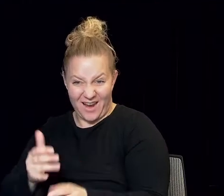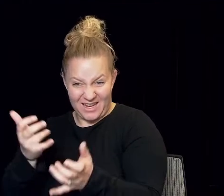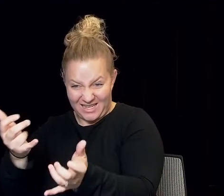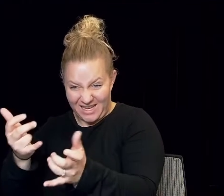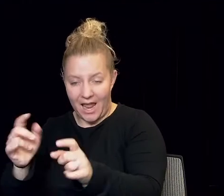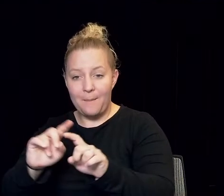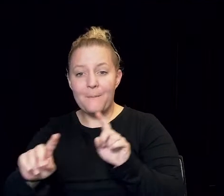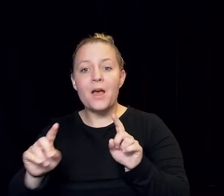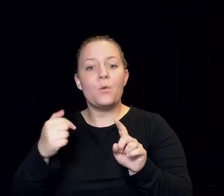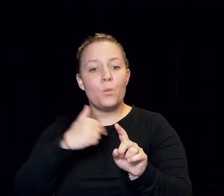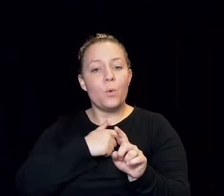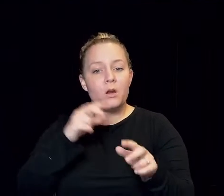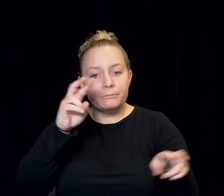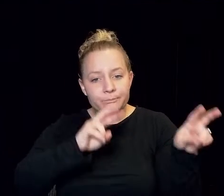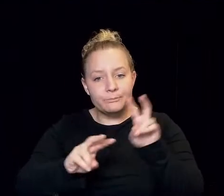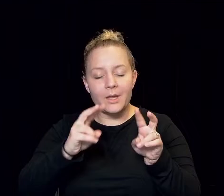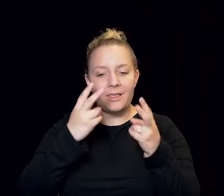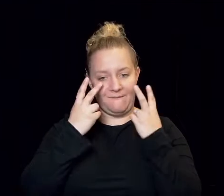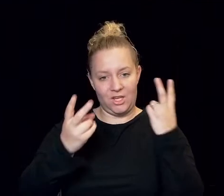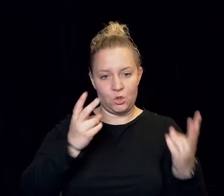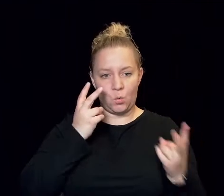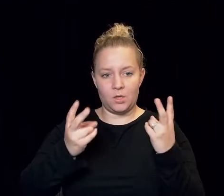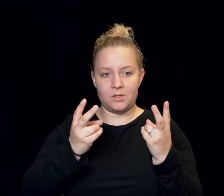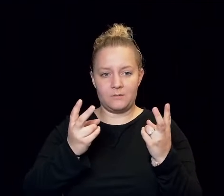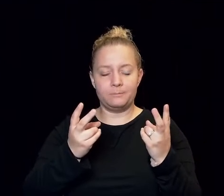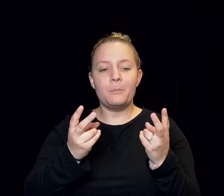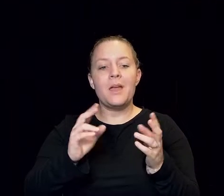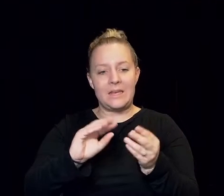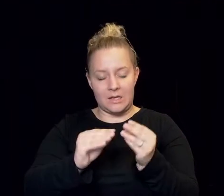number one, Mrs. Roberts would like to buy cookie cakes for her Library Crew students